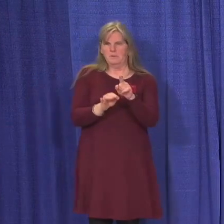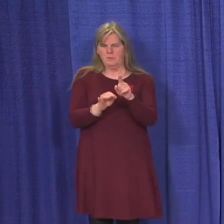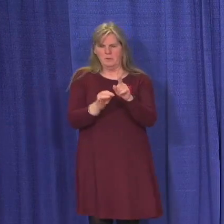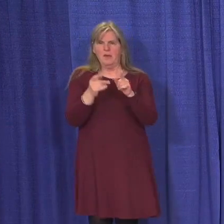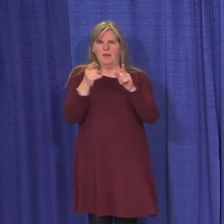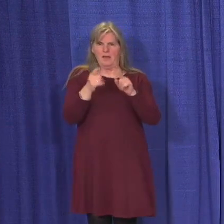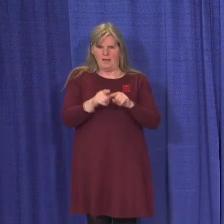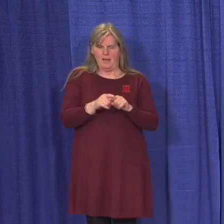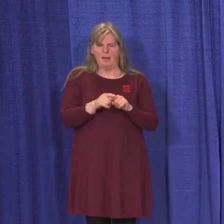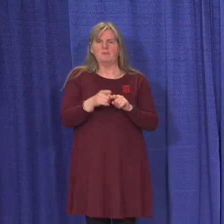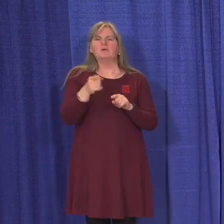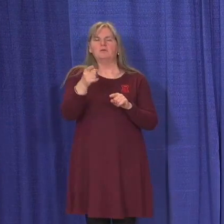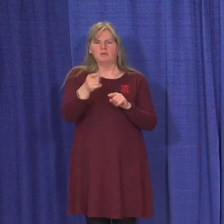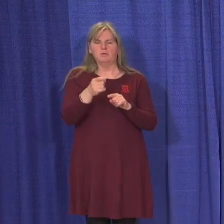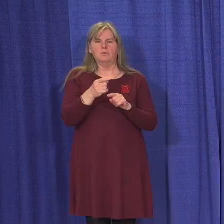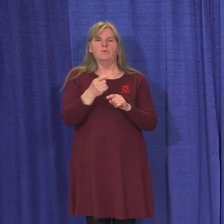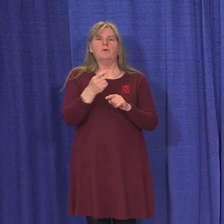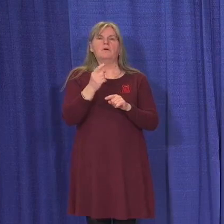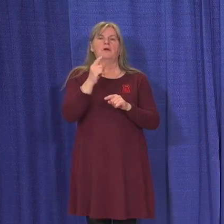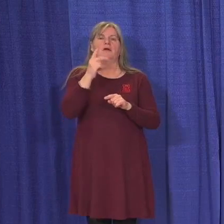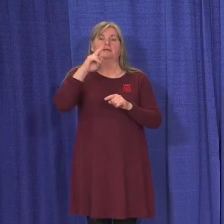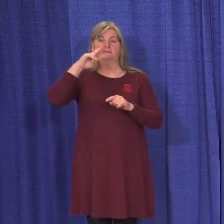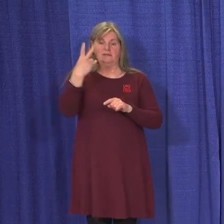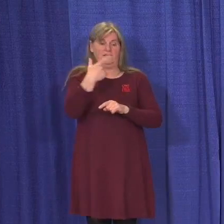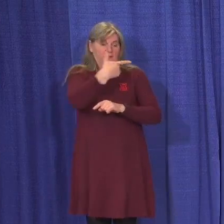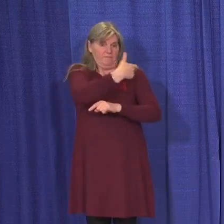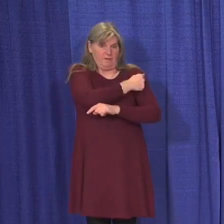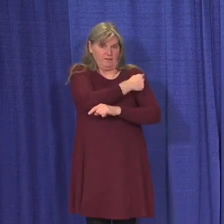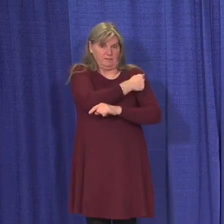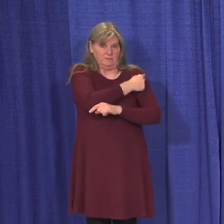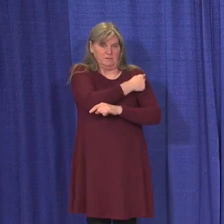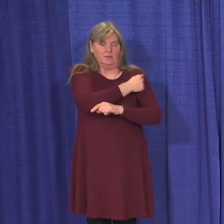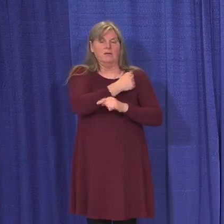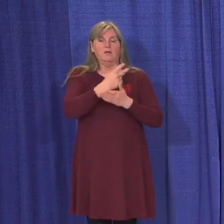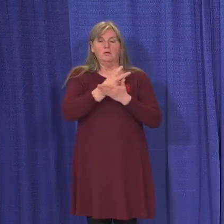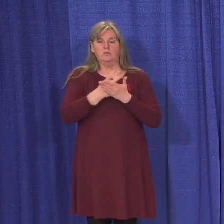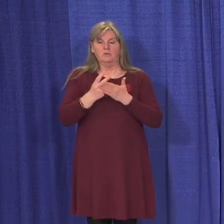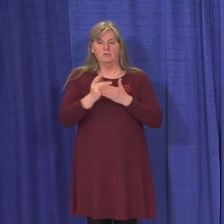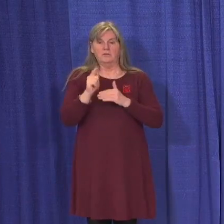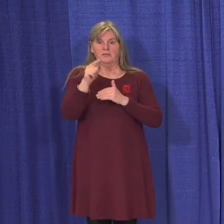self isolation requirements is not about an open invitation to